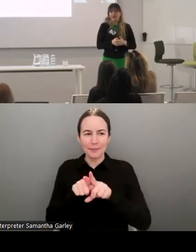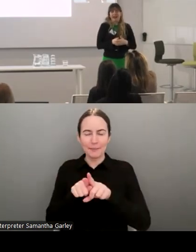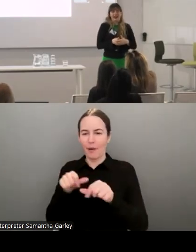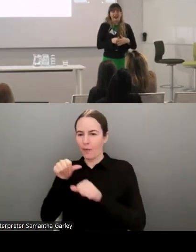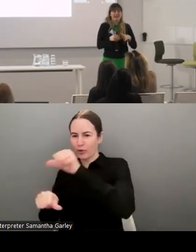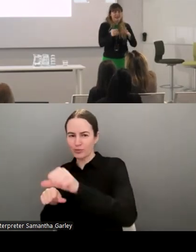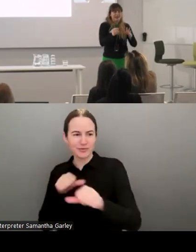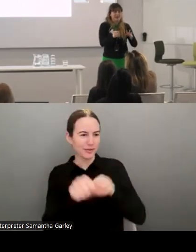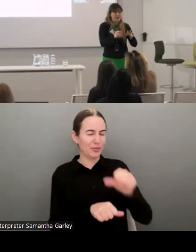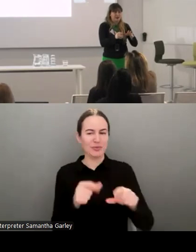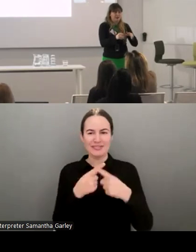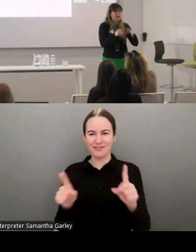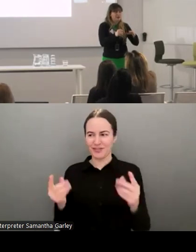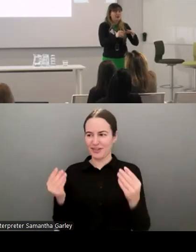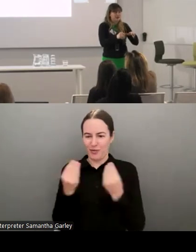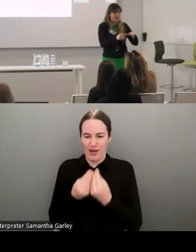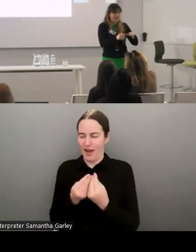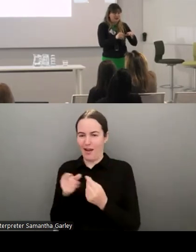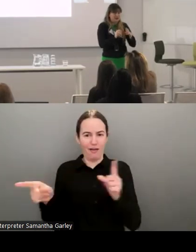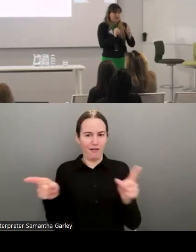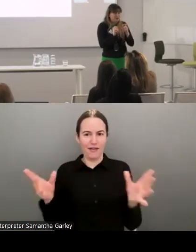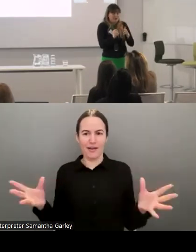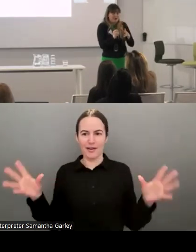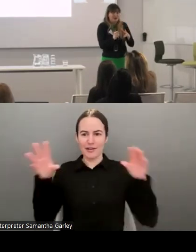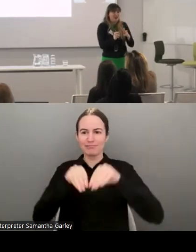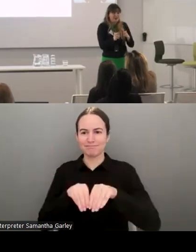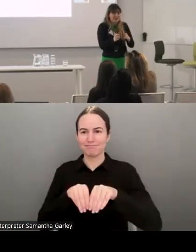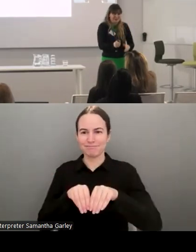And I see that there is some mythological potential in this.